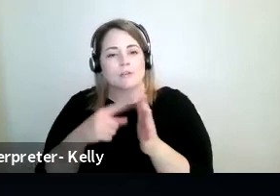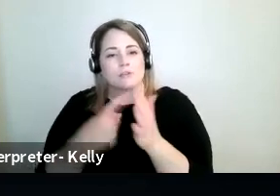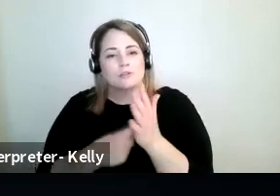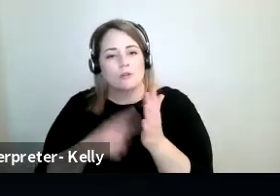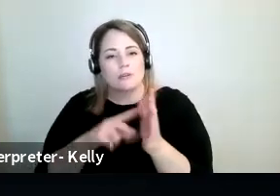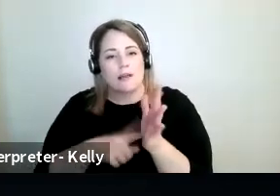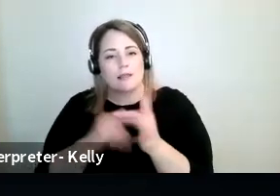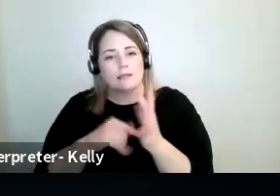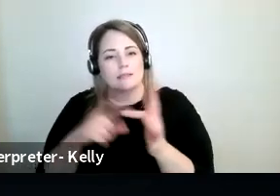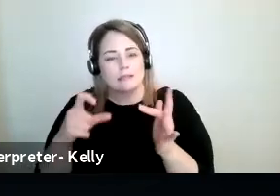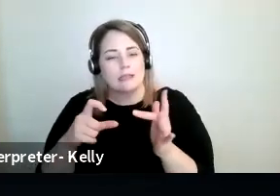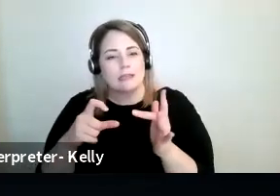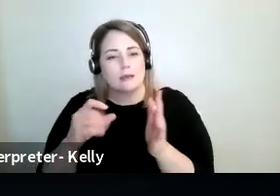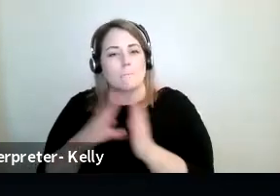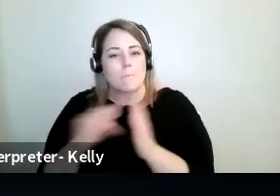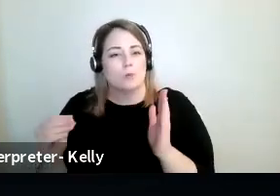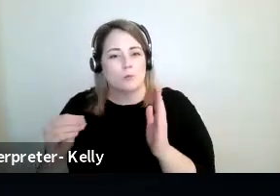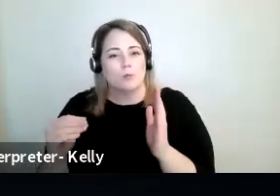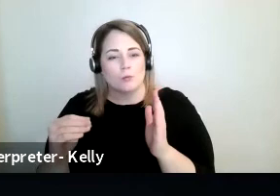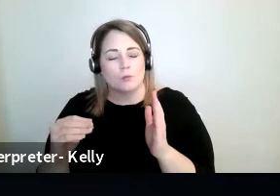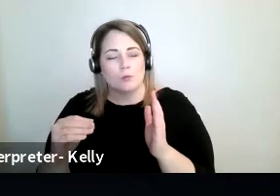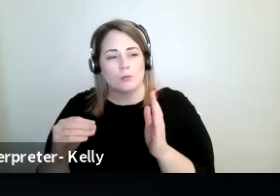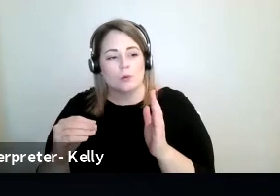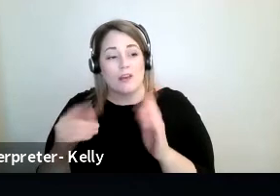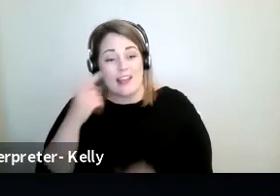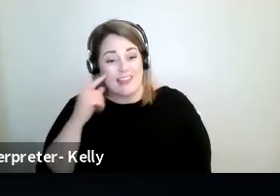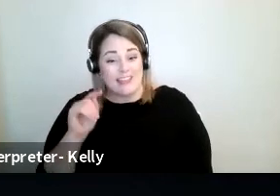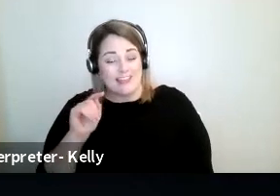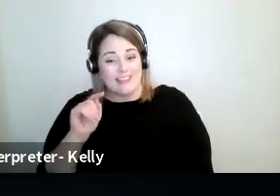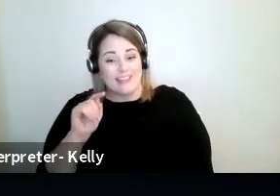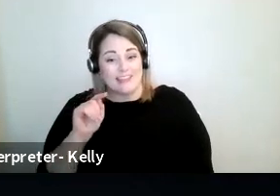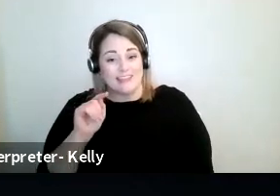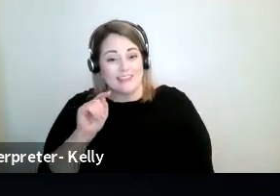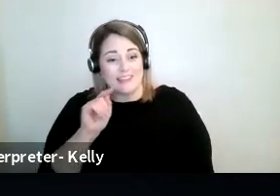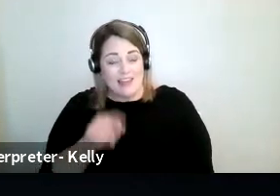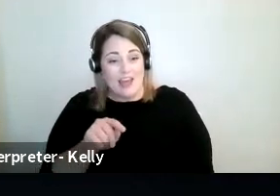and I think it's reflected in the disability standards for education.